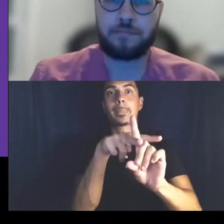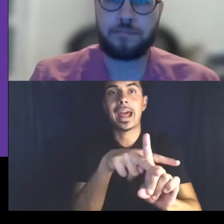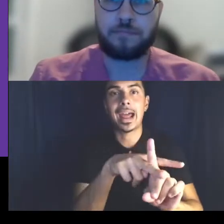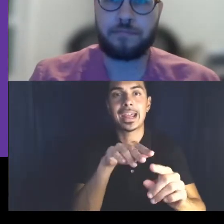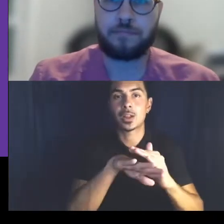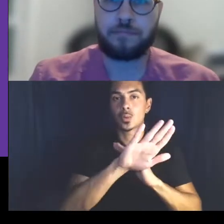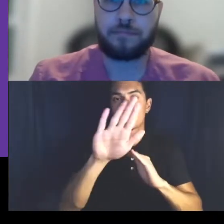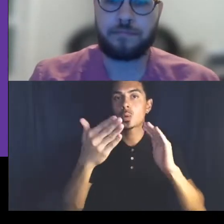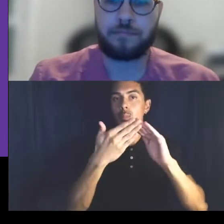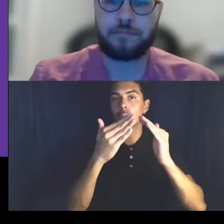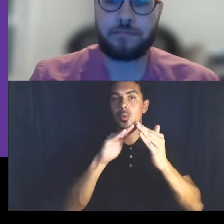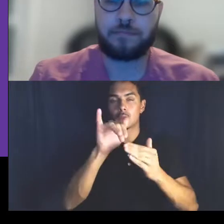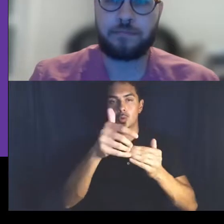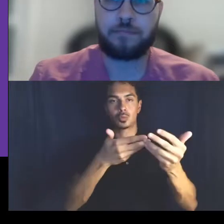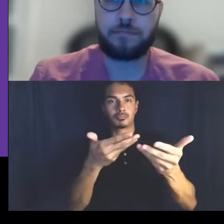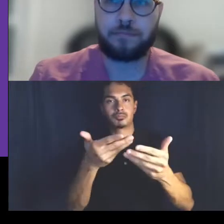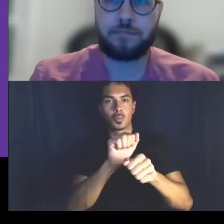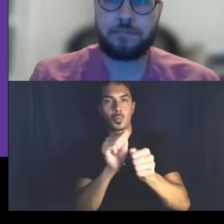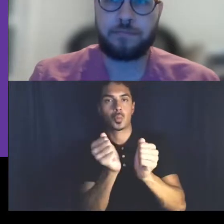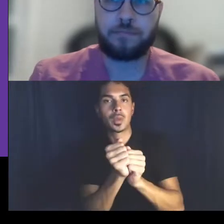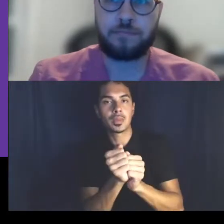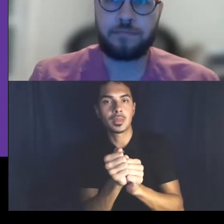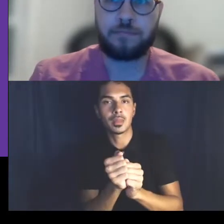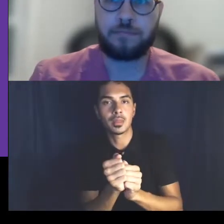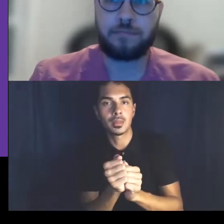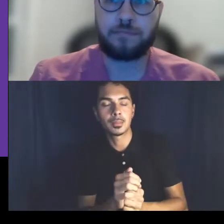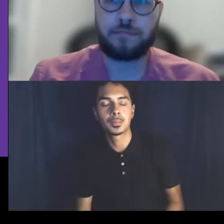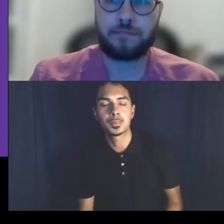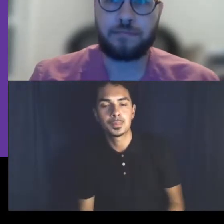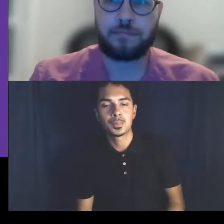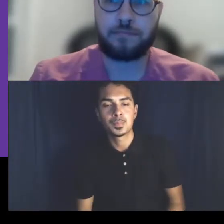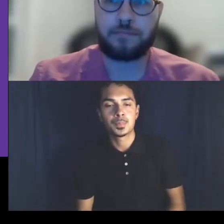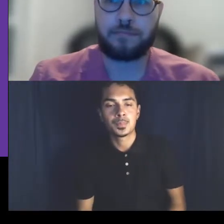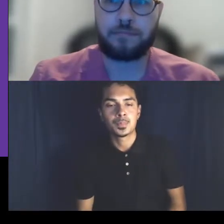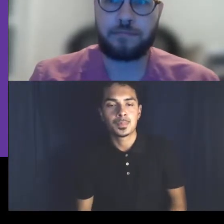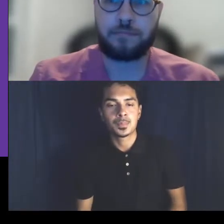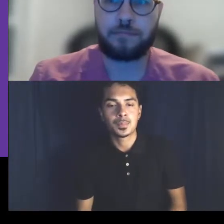you work with or are a part of as well if you're someone